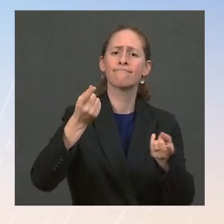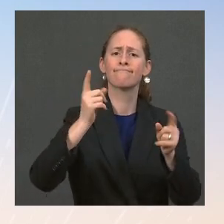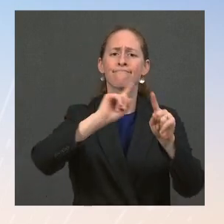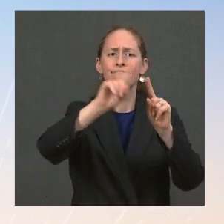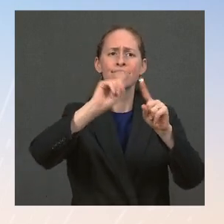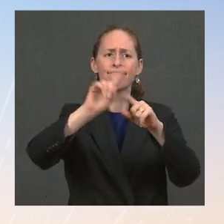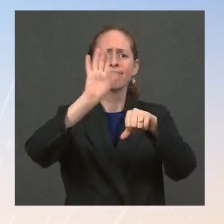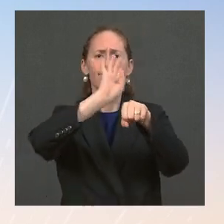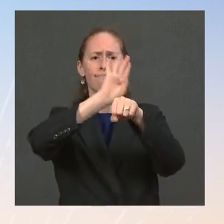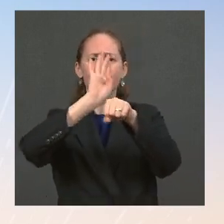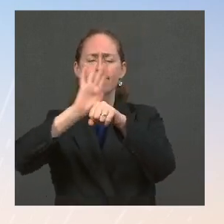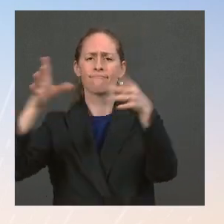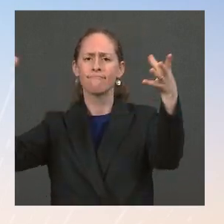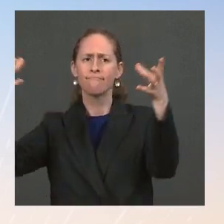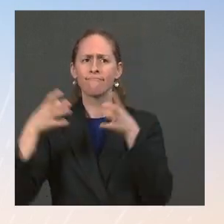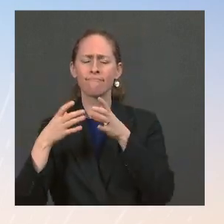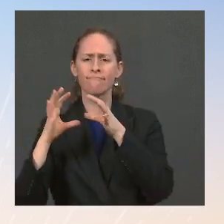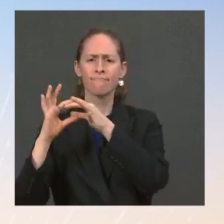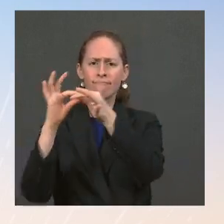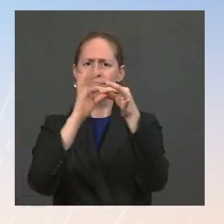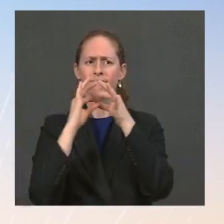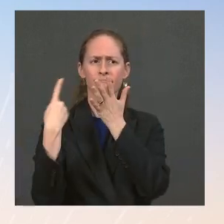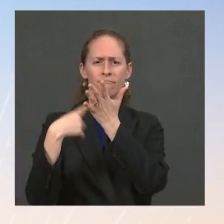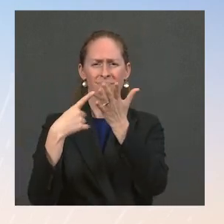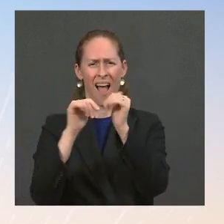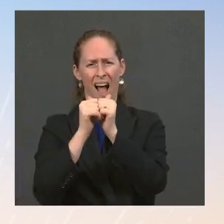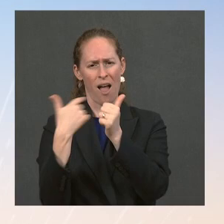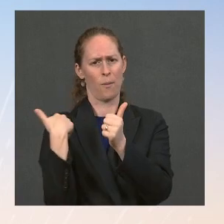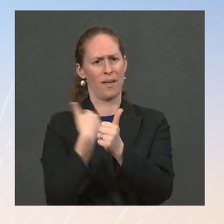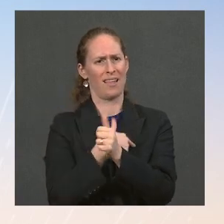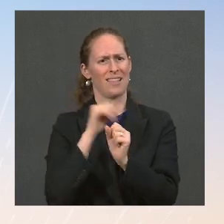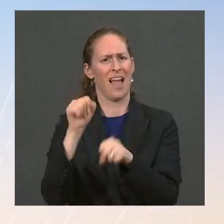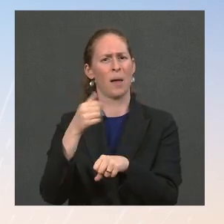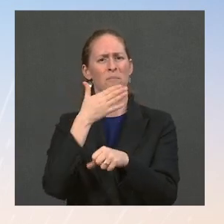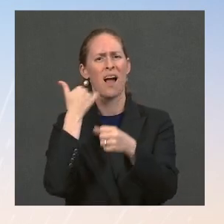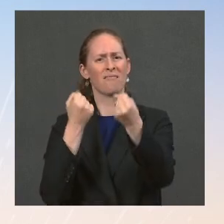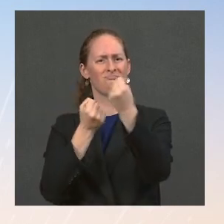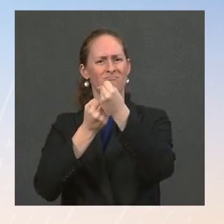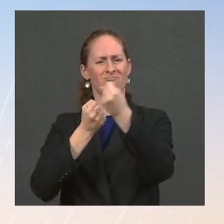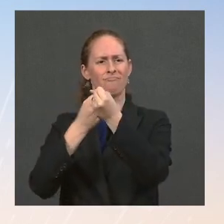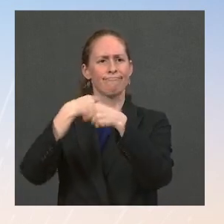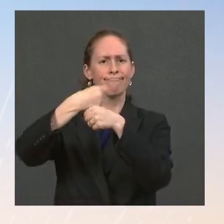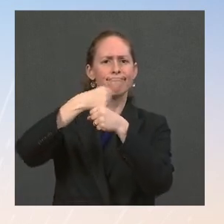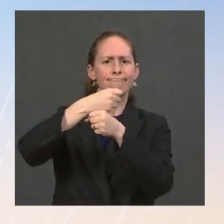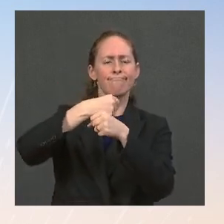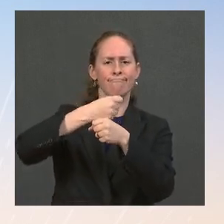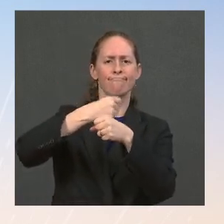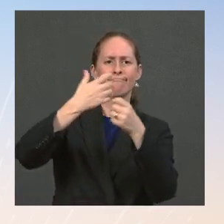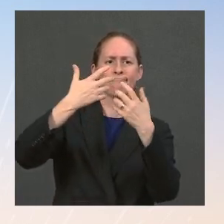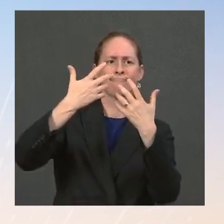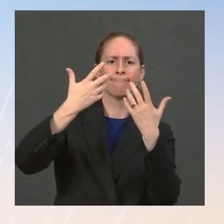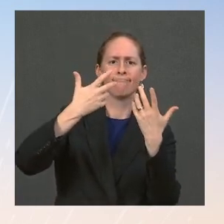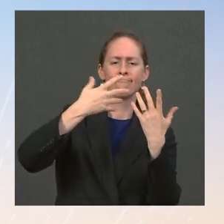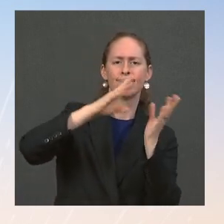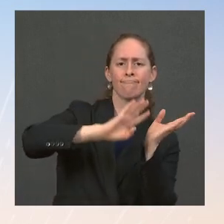to see what we can -- what we can reduce, in terms of red tape in the process. The -- one of the biggest issues in the global supply chain